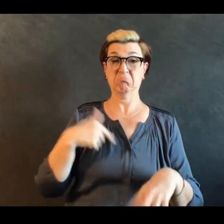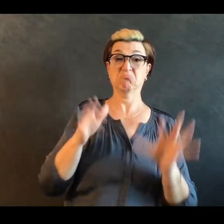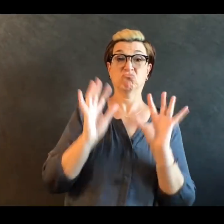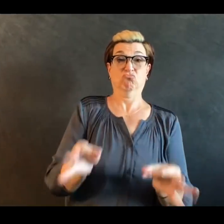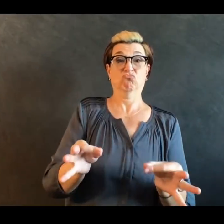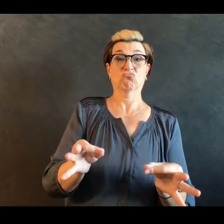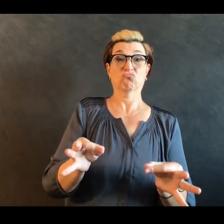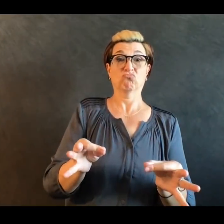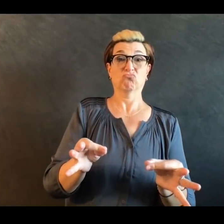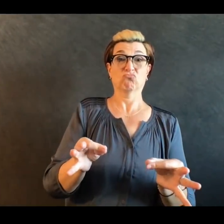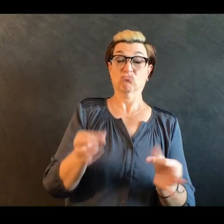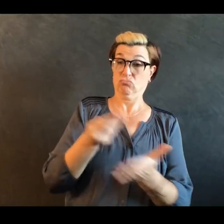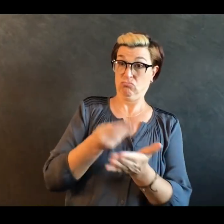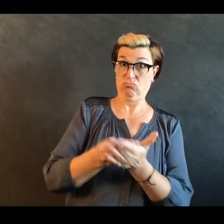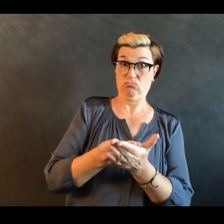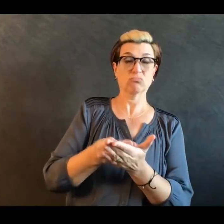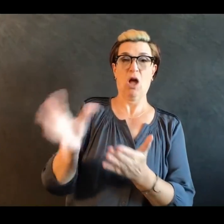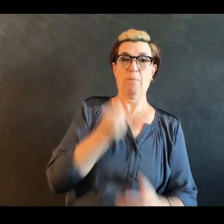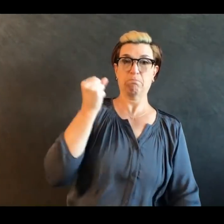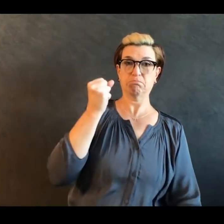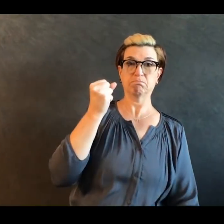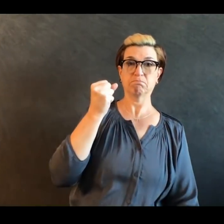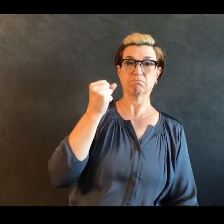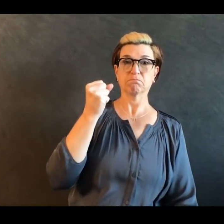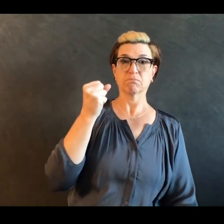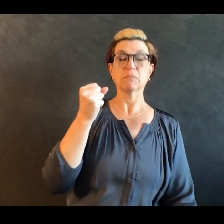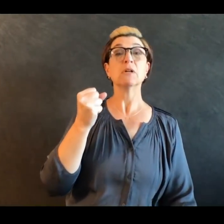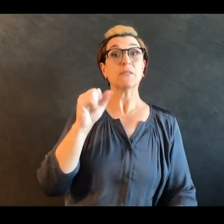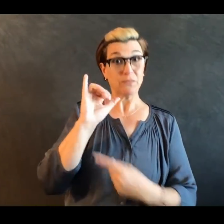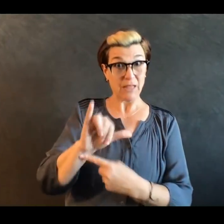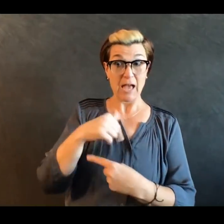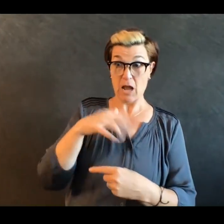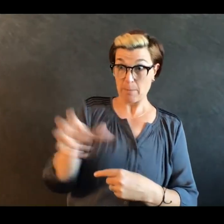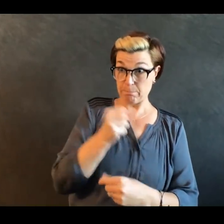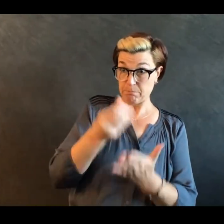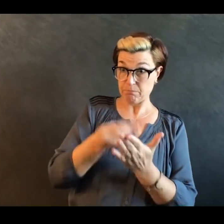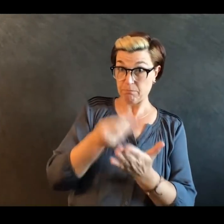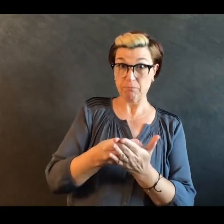early life-saving action to suspend travel from China they didn't want